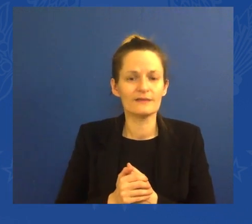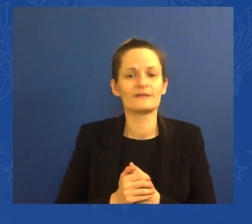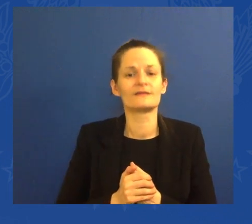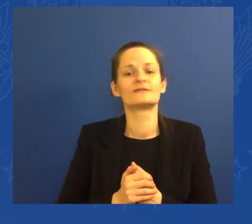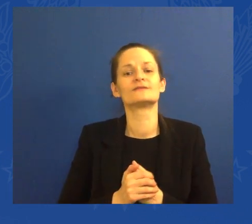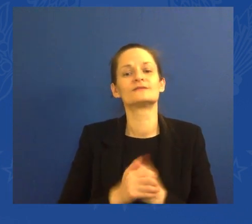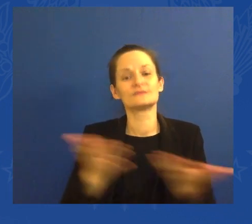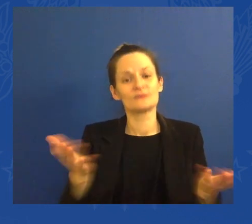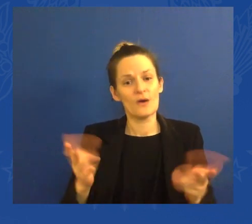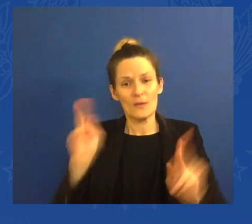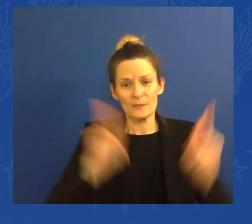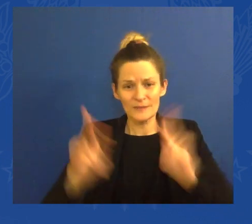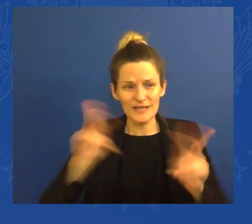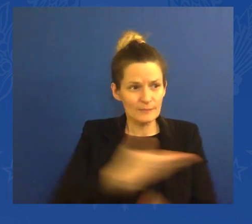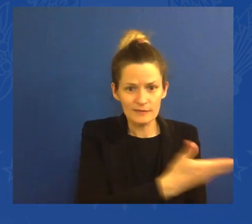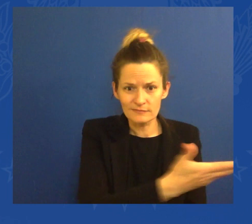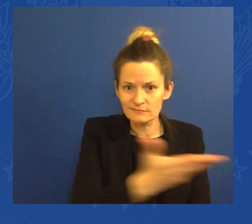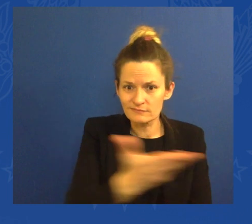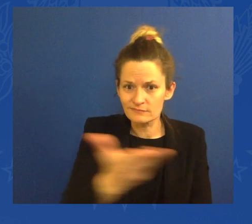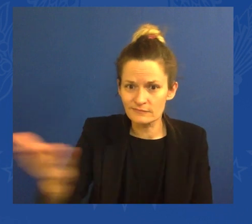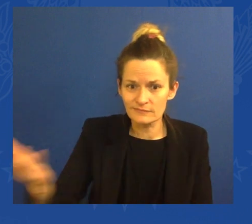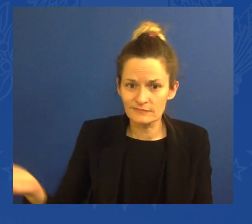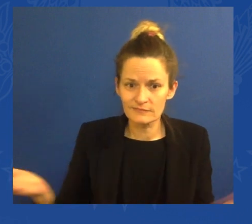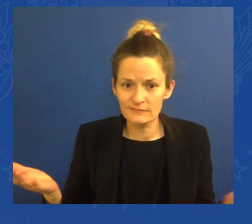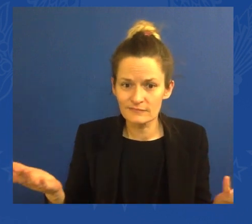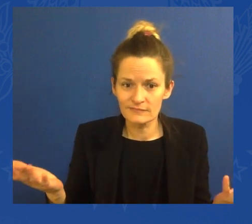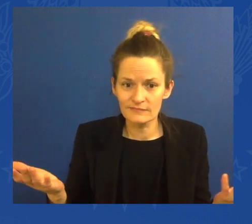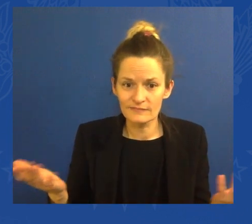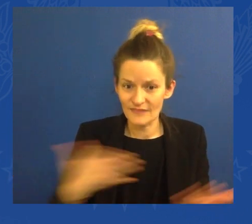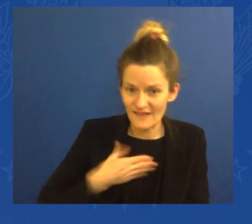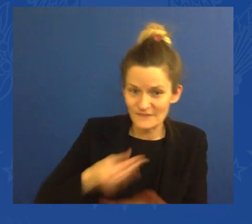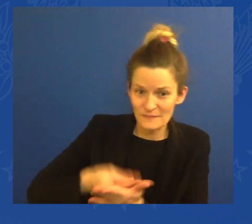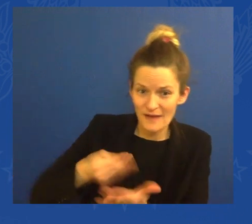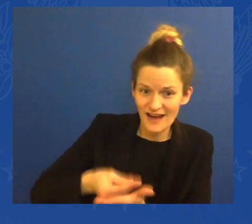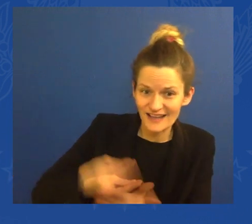to go out to the restaurants or go on vacation. They used it for hard products.